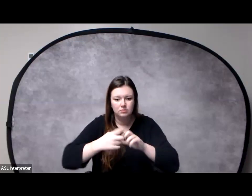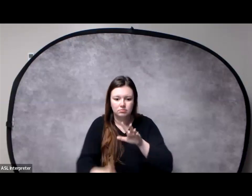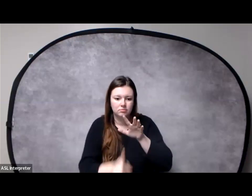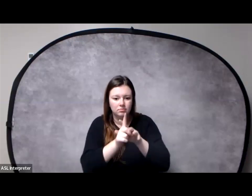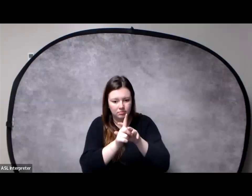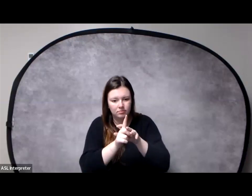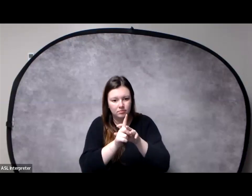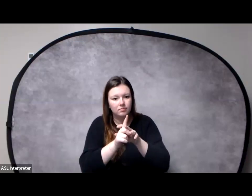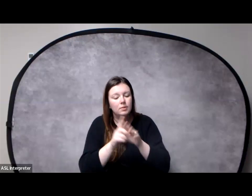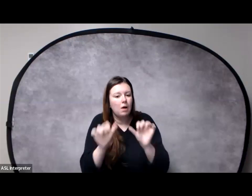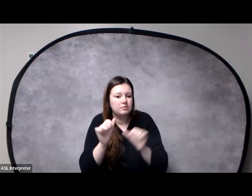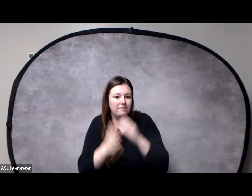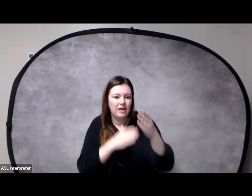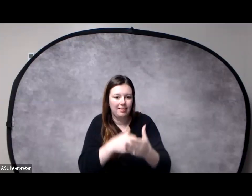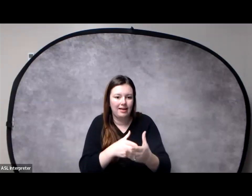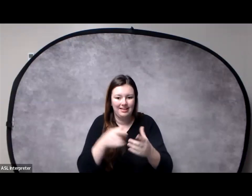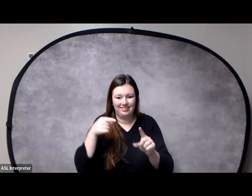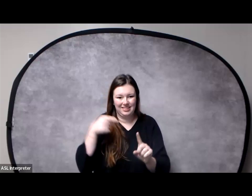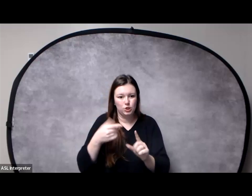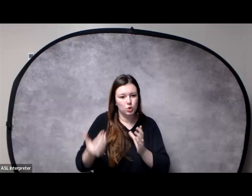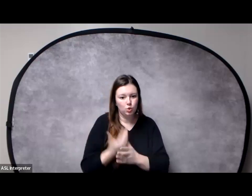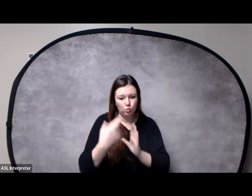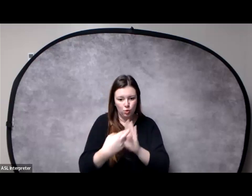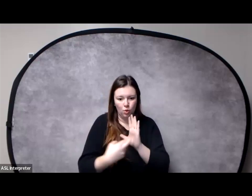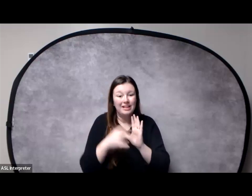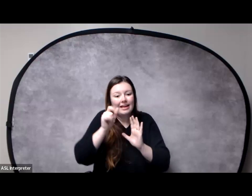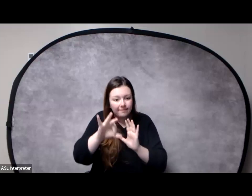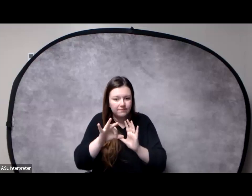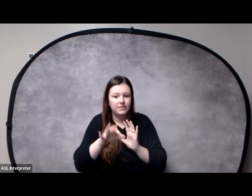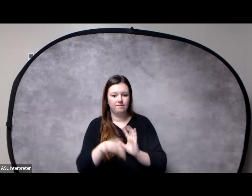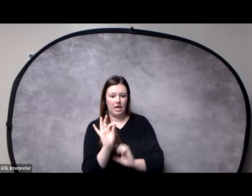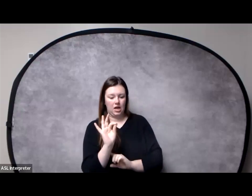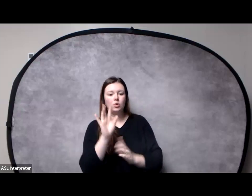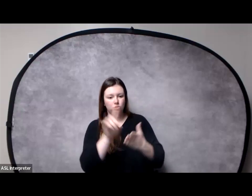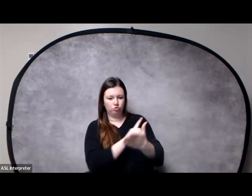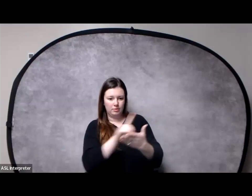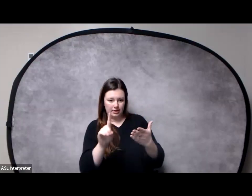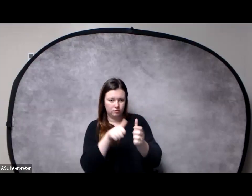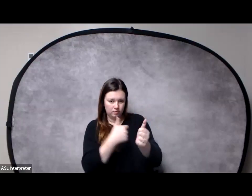it is discriminatory on the basis of disability. I know that is quite a mouthful.